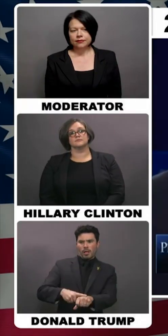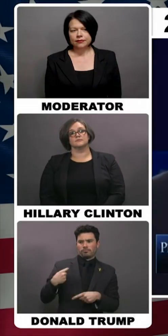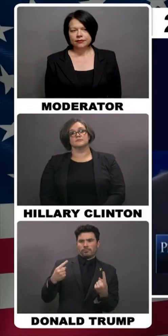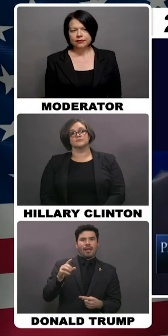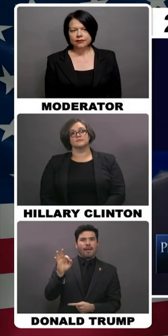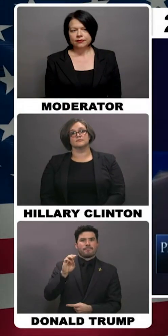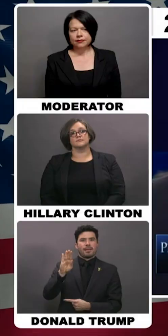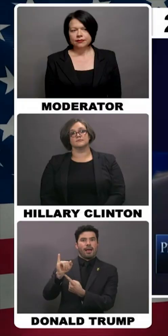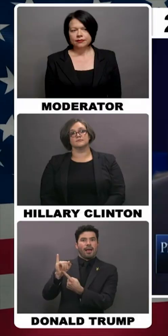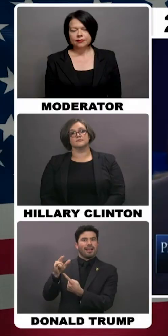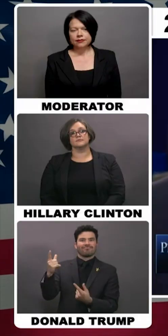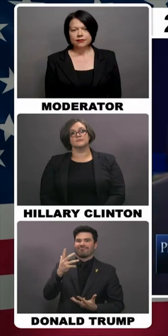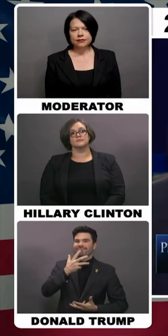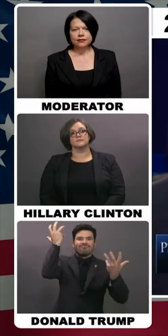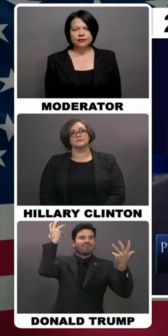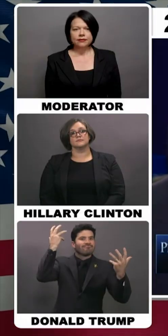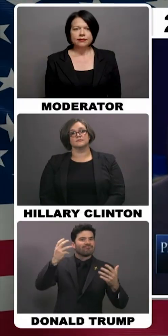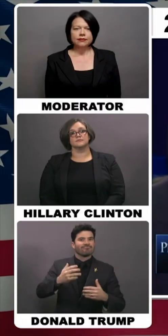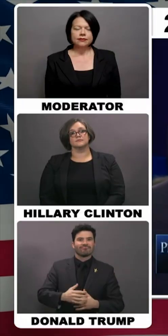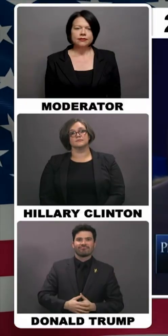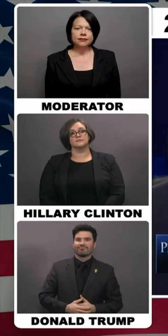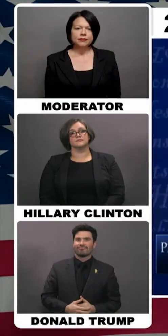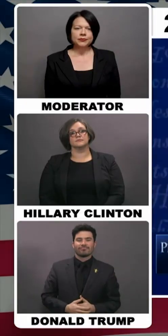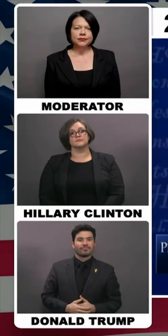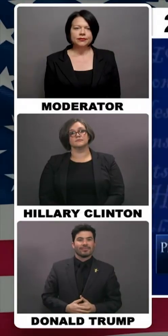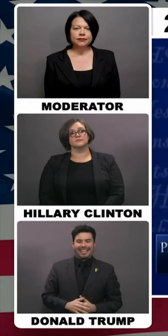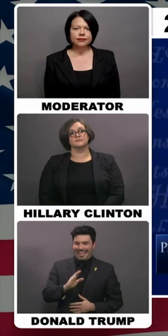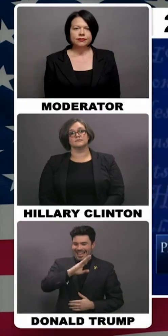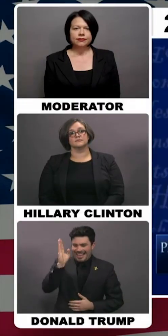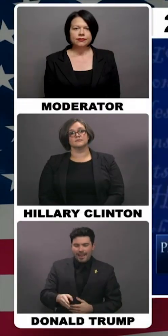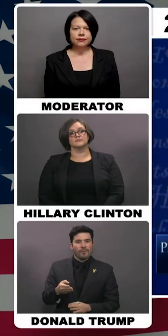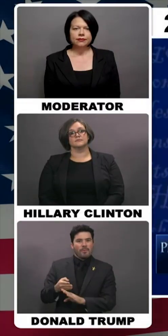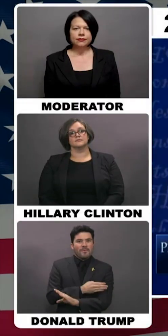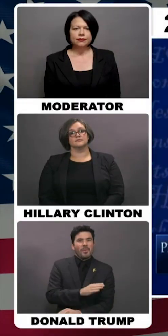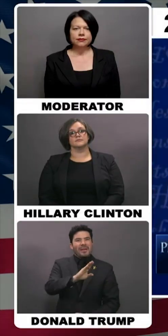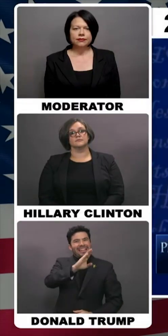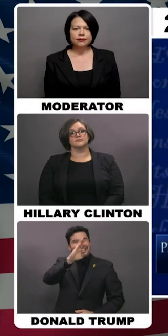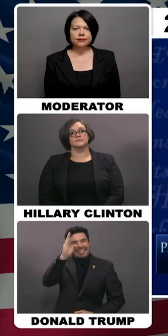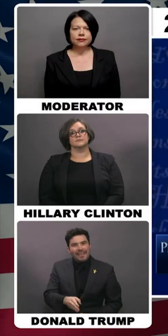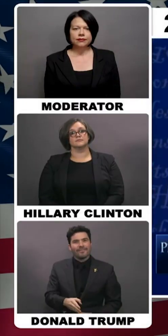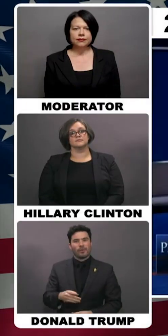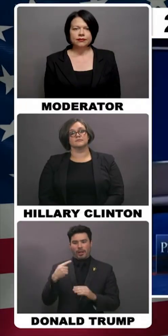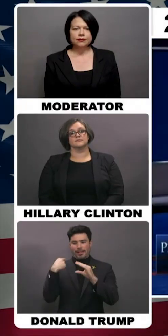There has never been anything like this where emails and you get a subpoena. You get a subpoena, and